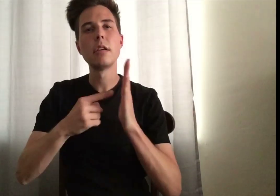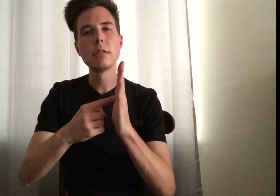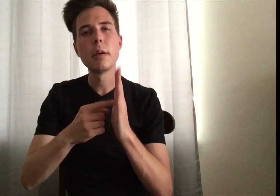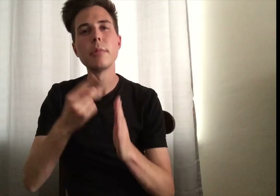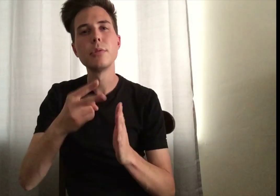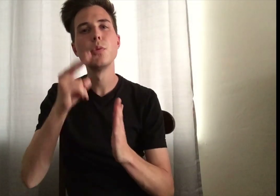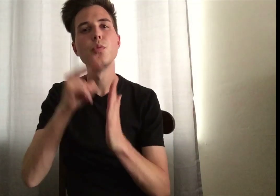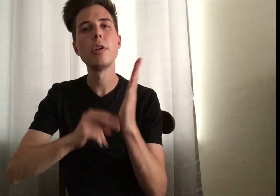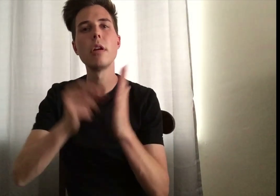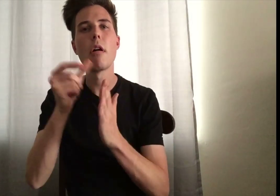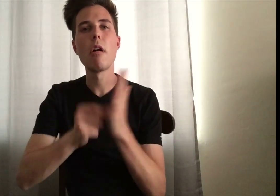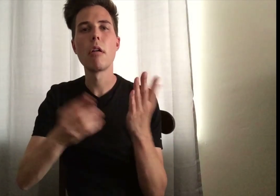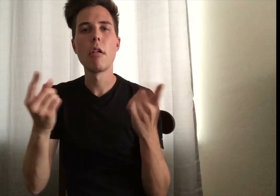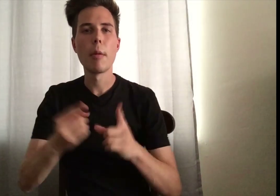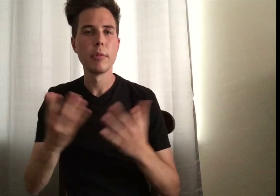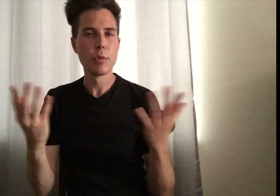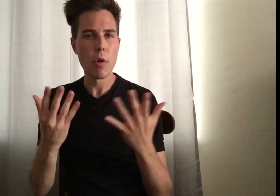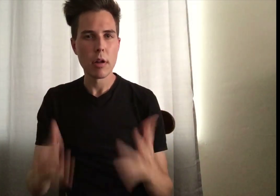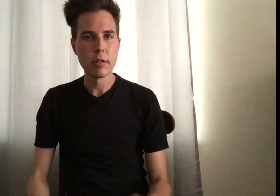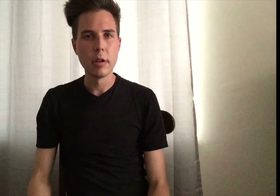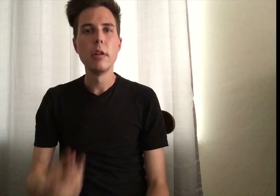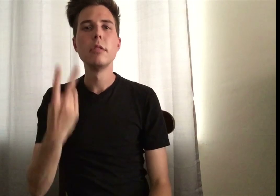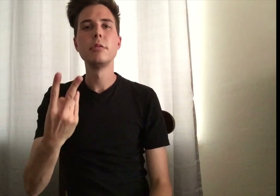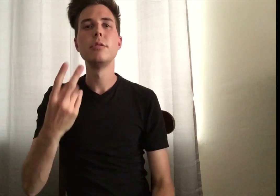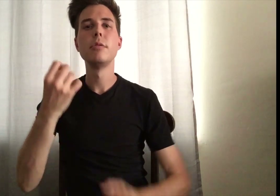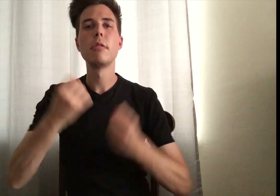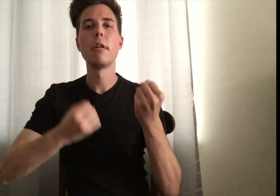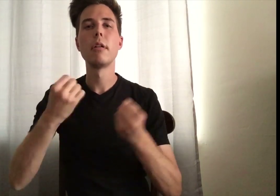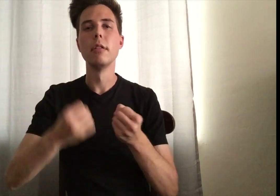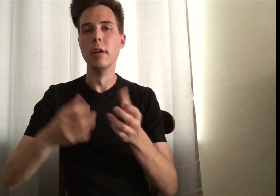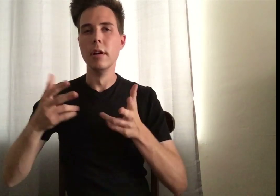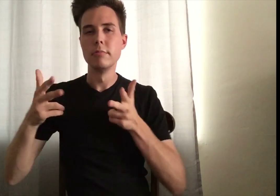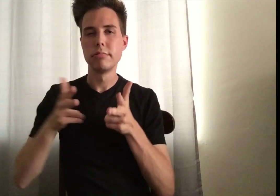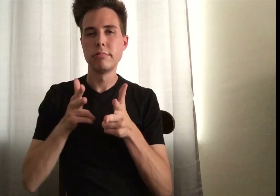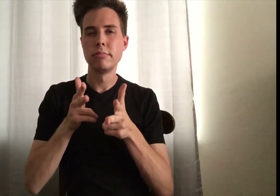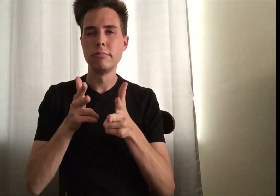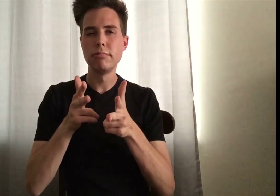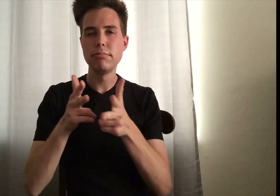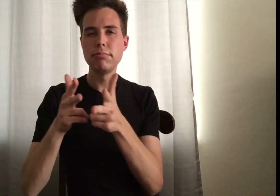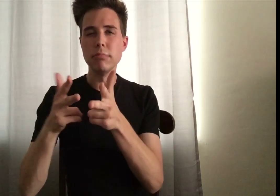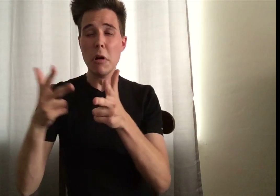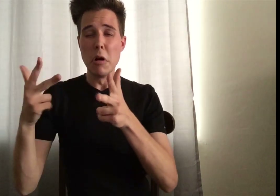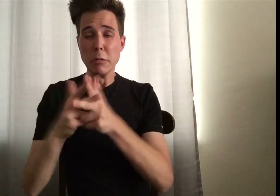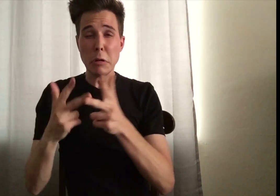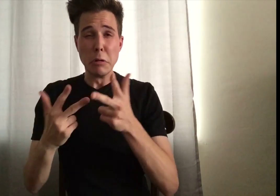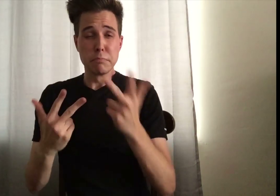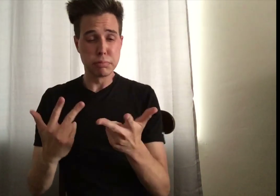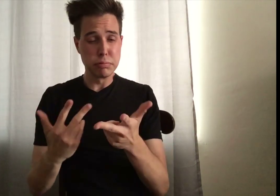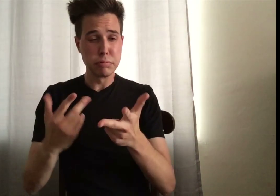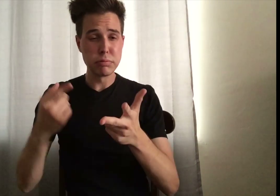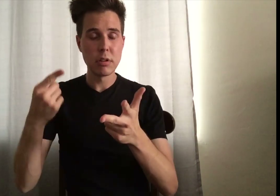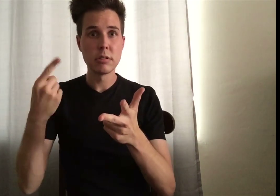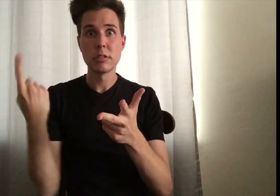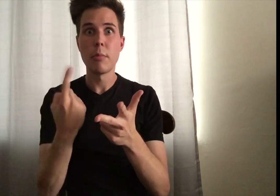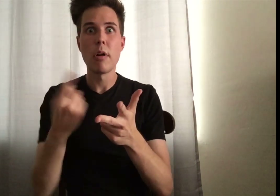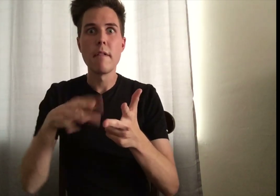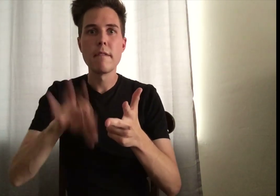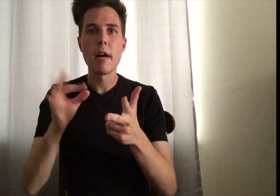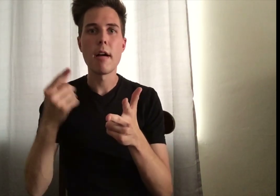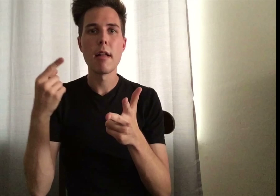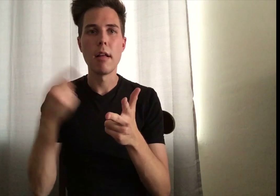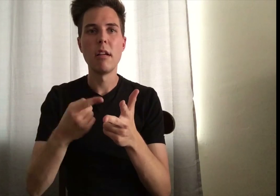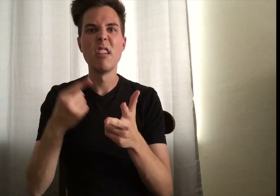Ryan Letts: It’s like if you were to read an article where [two cars were driving] a car was hit, and found